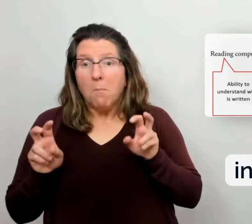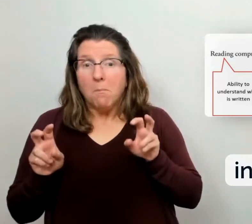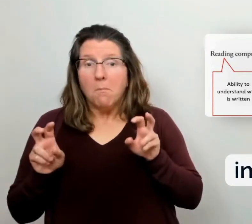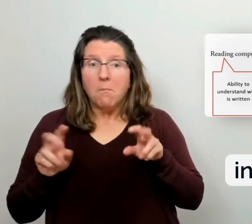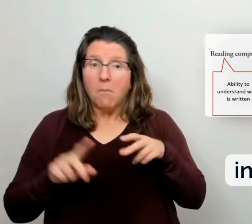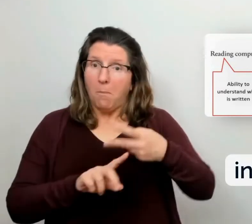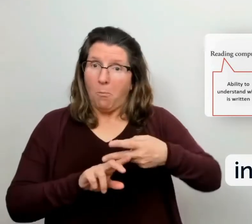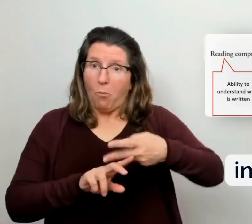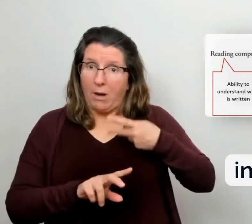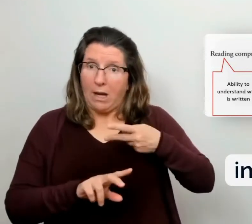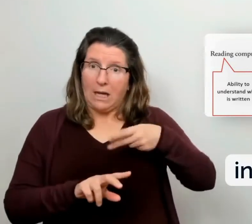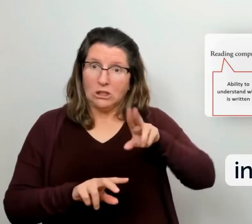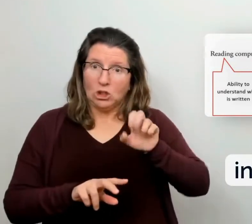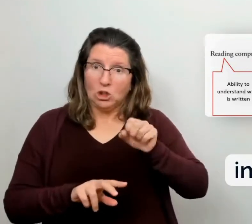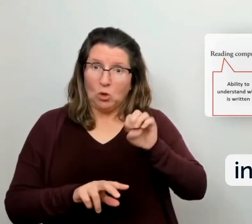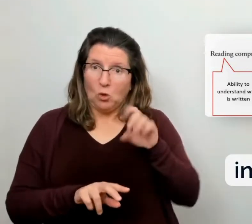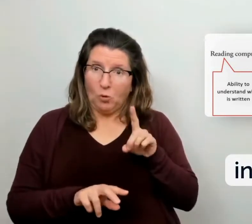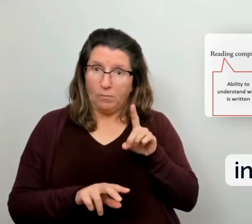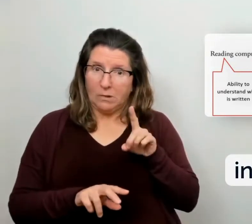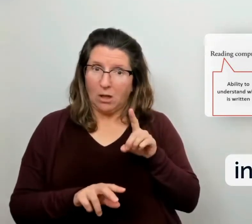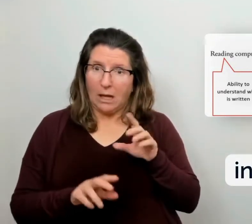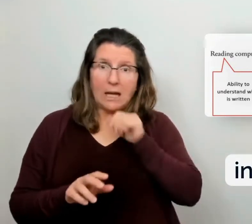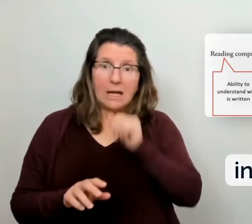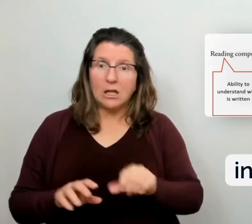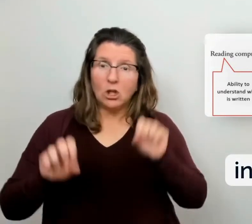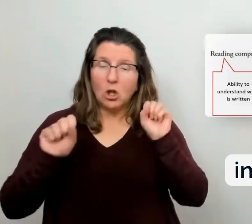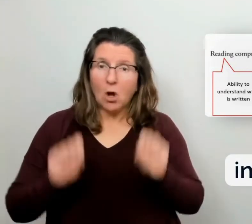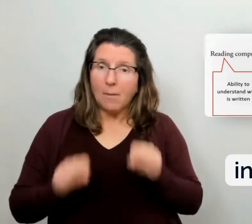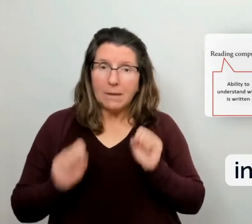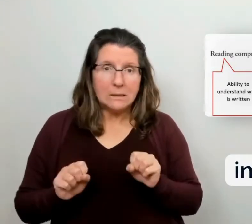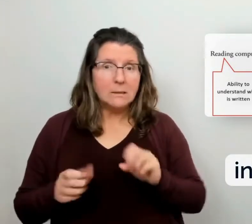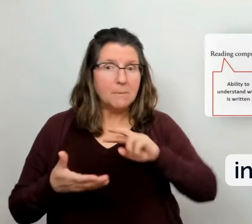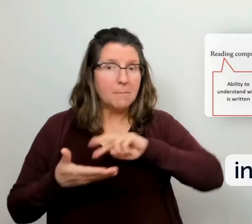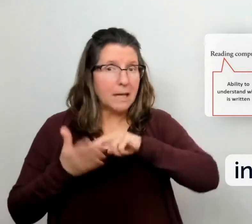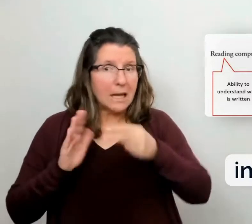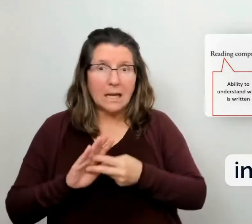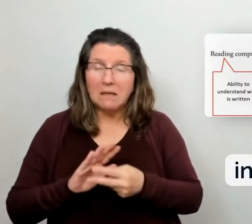Are we coming from a presumed incompetence mindset?